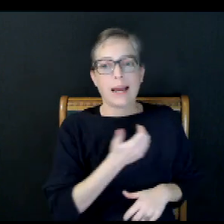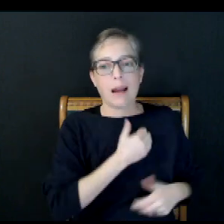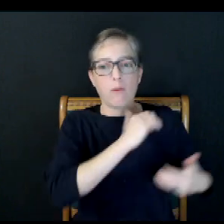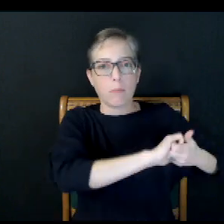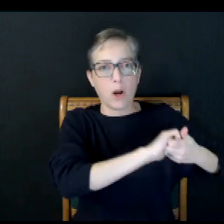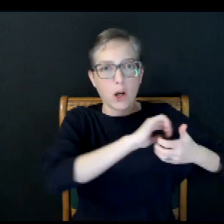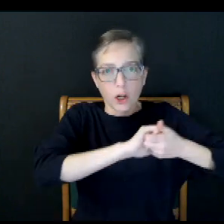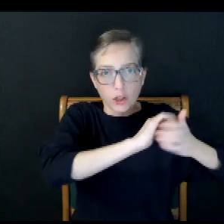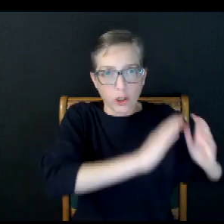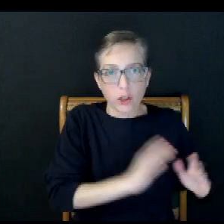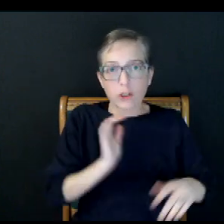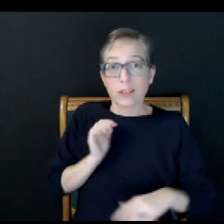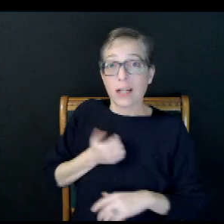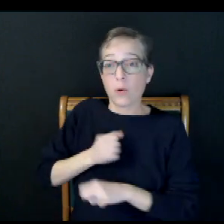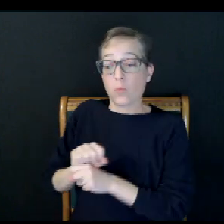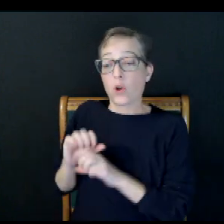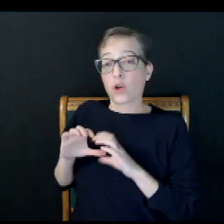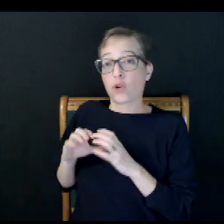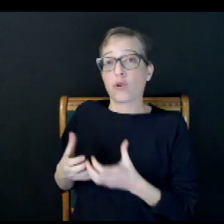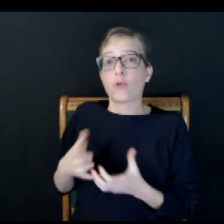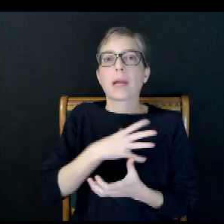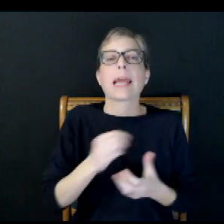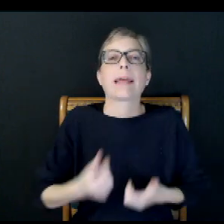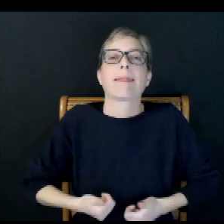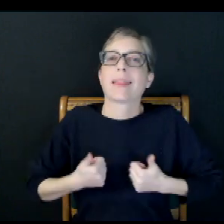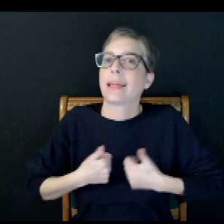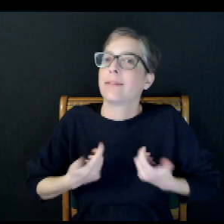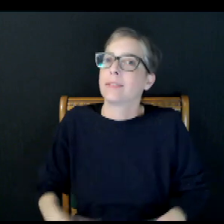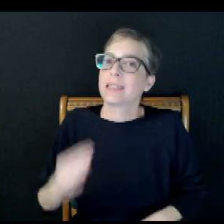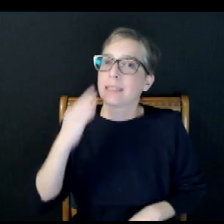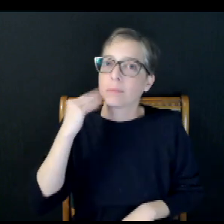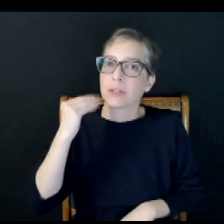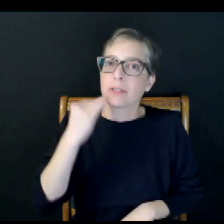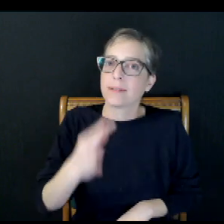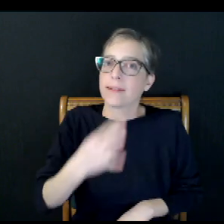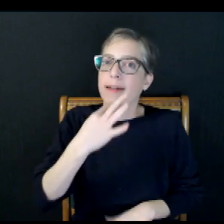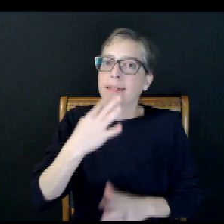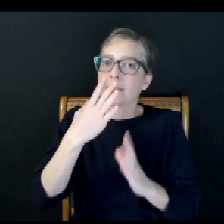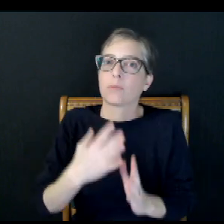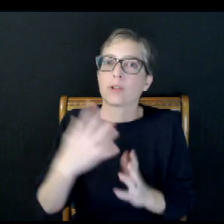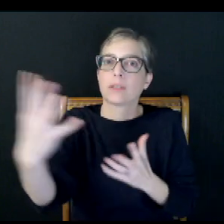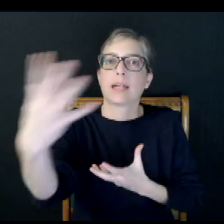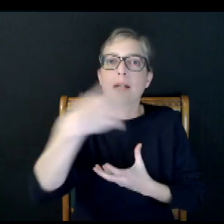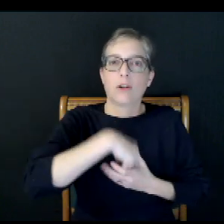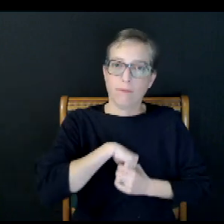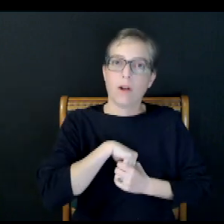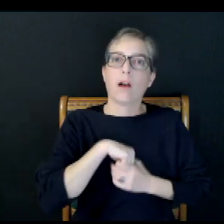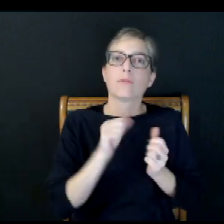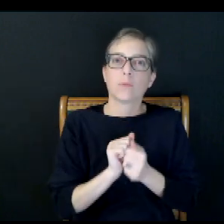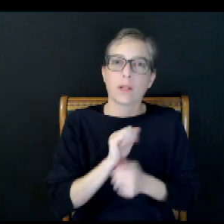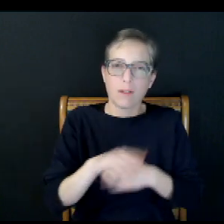and our lived experience experts that work along our side. And all five of our research projects,